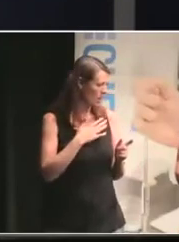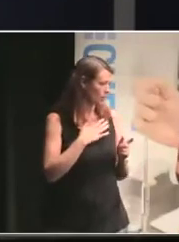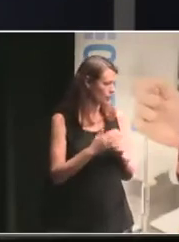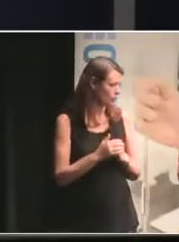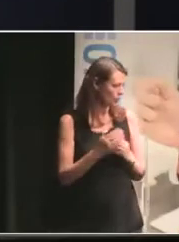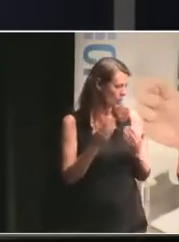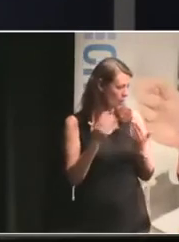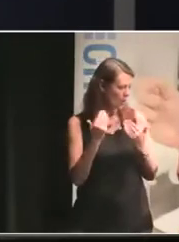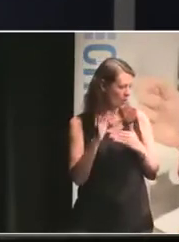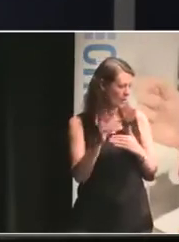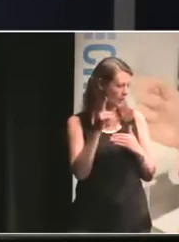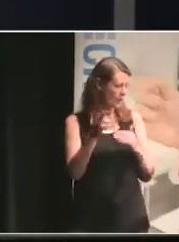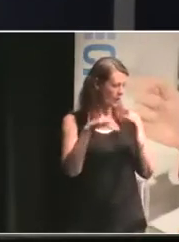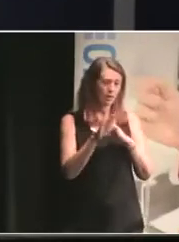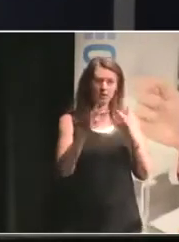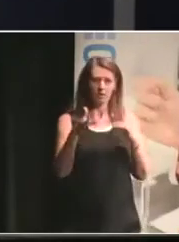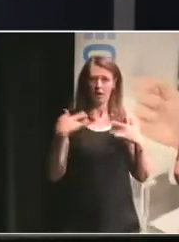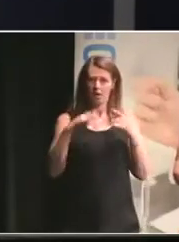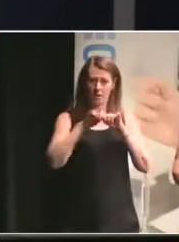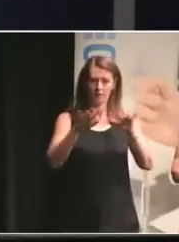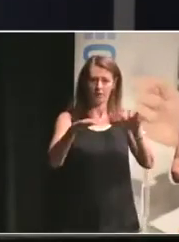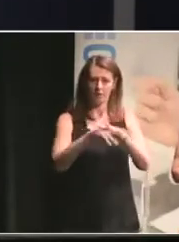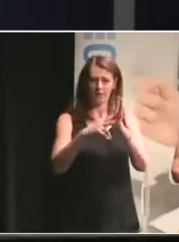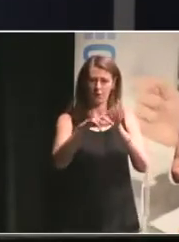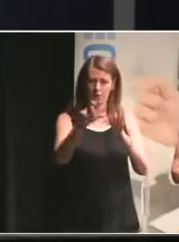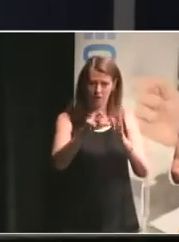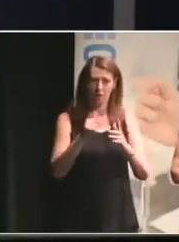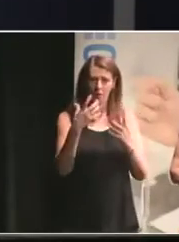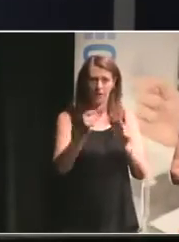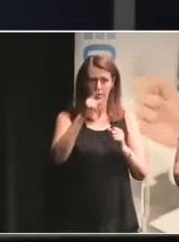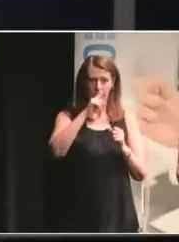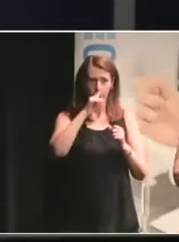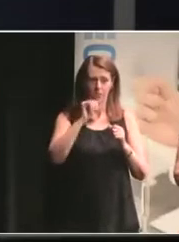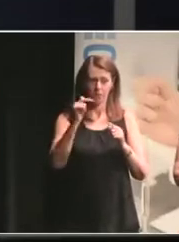welcome everyone who's live streaming this event in Victoria we actually have people from far-flung